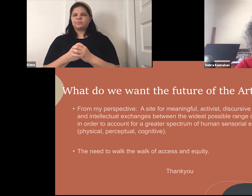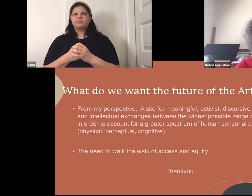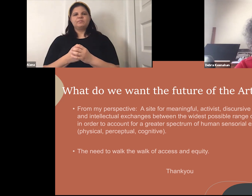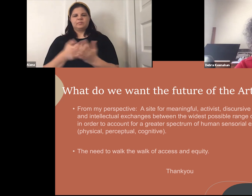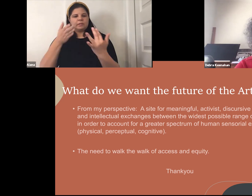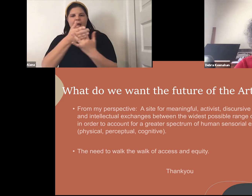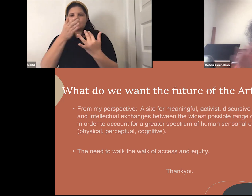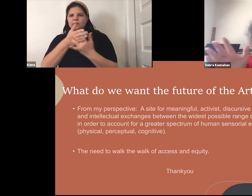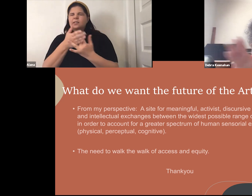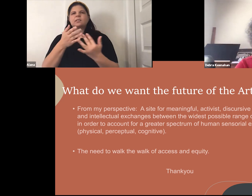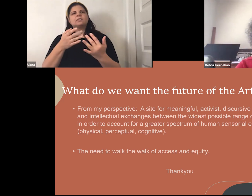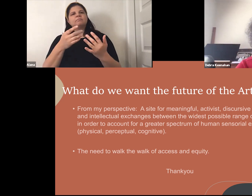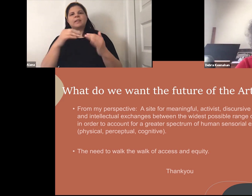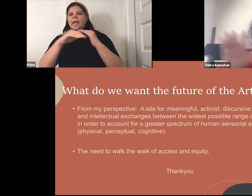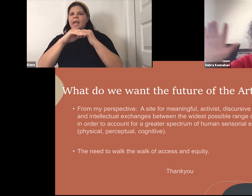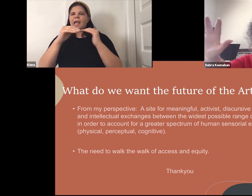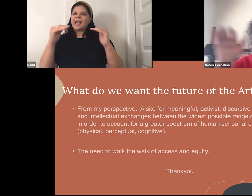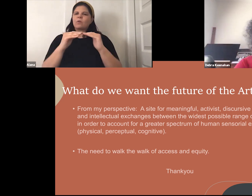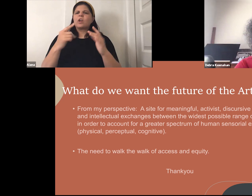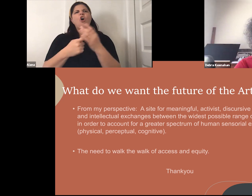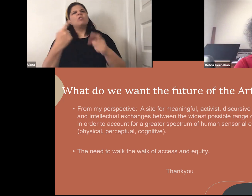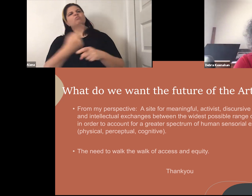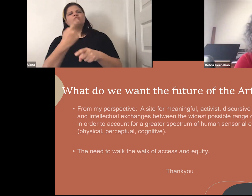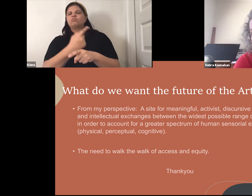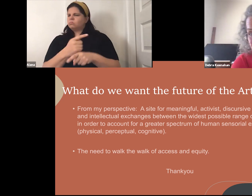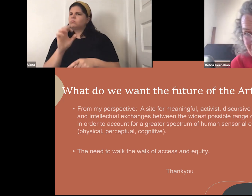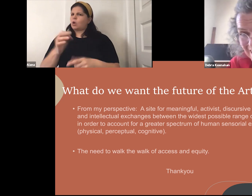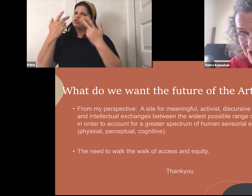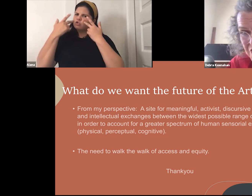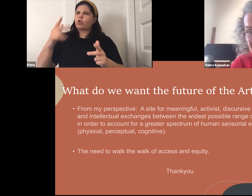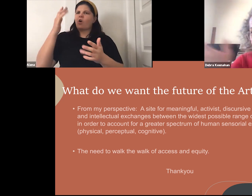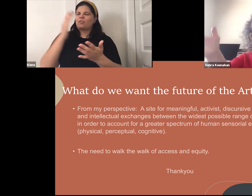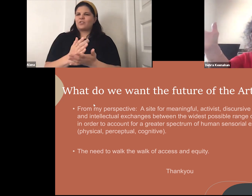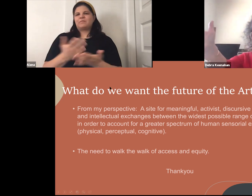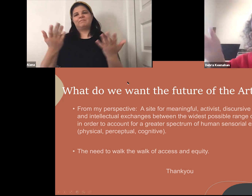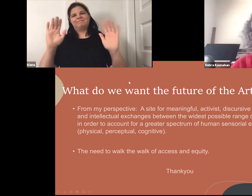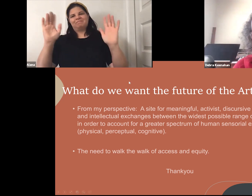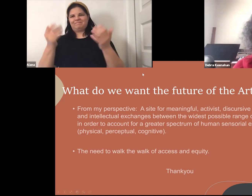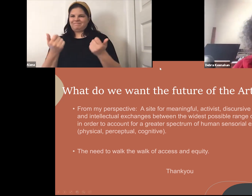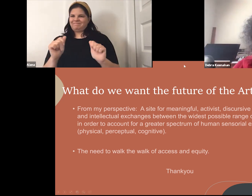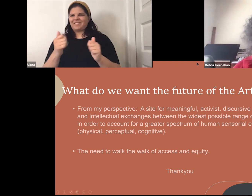equity. So, there we go. That's my presentation. Thank you very much.